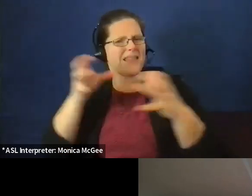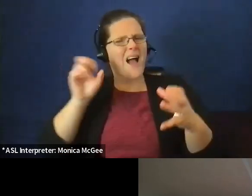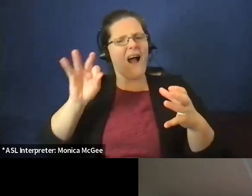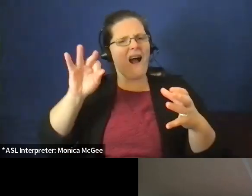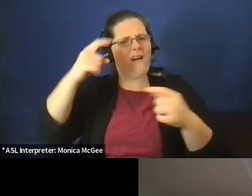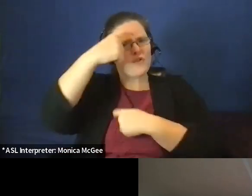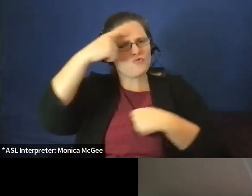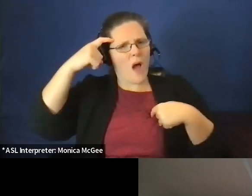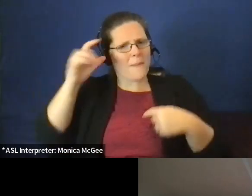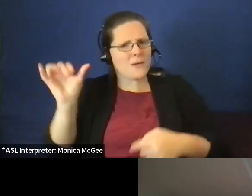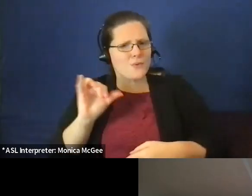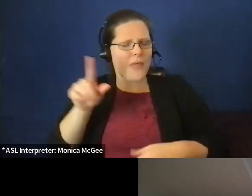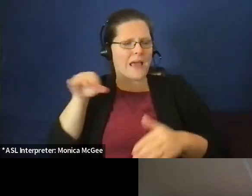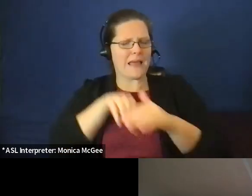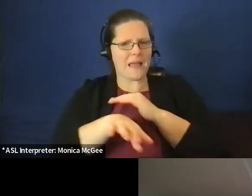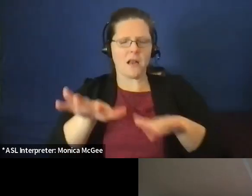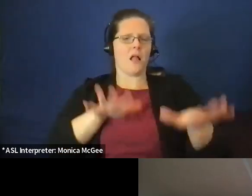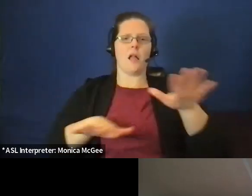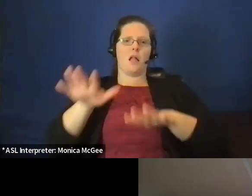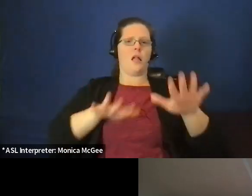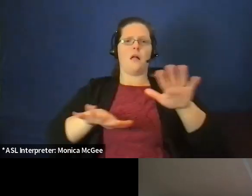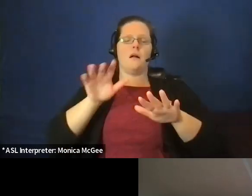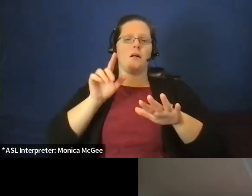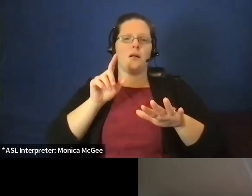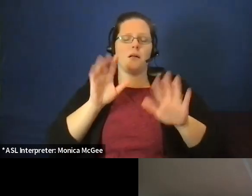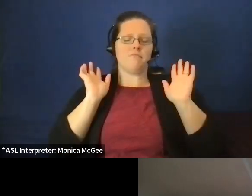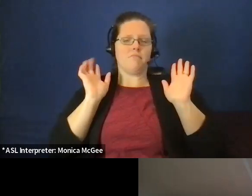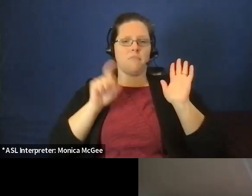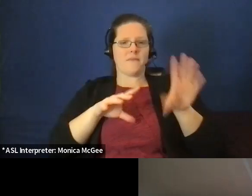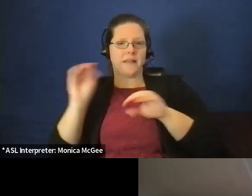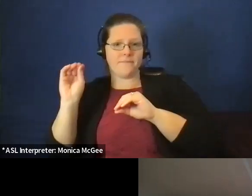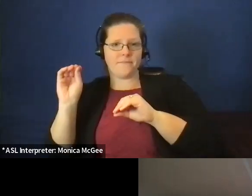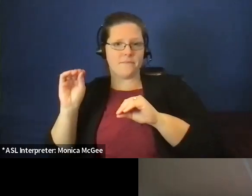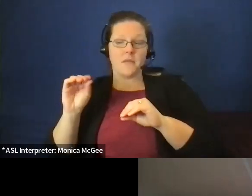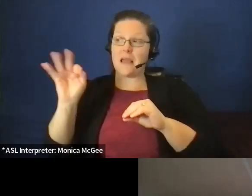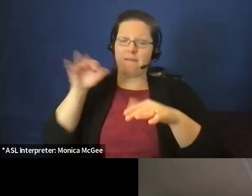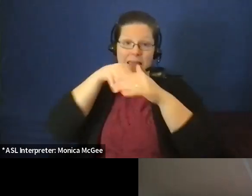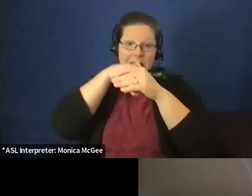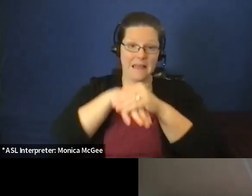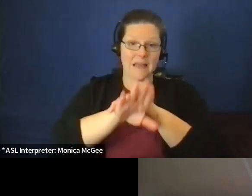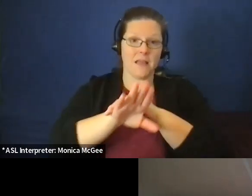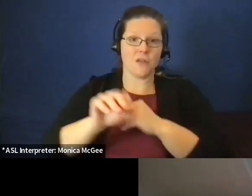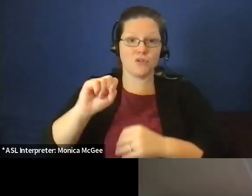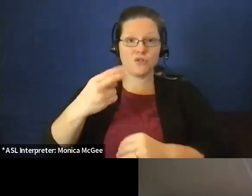problem because they're really not helpful because they want to go home.